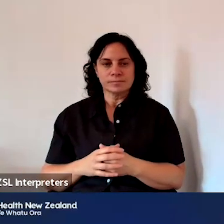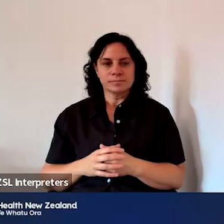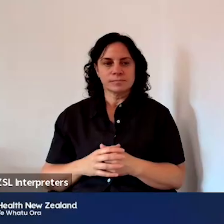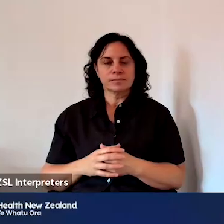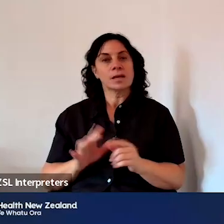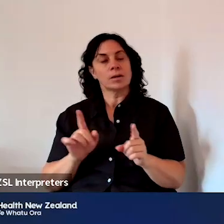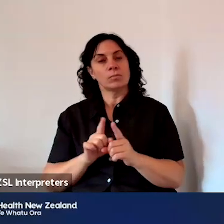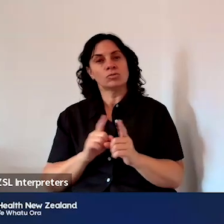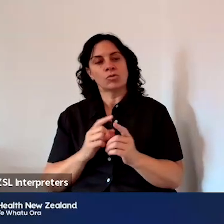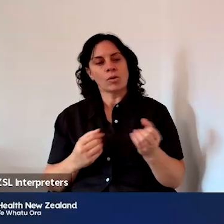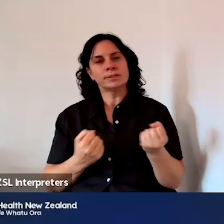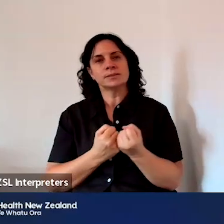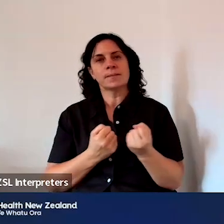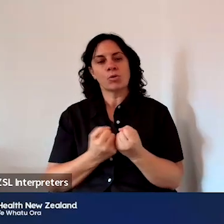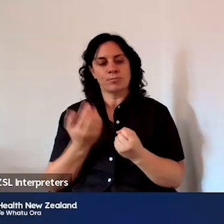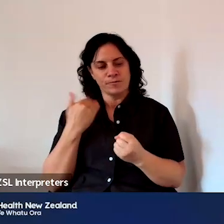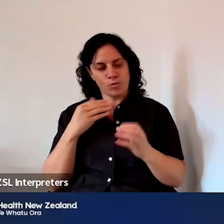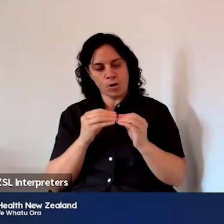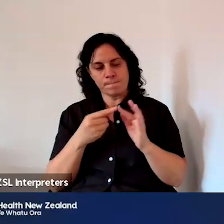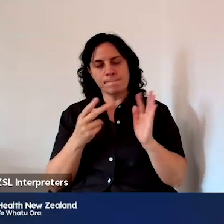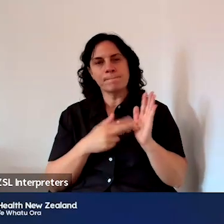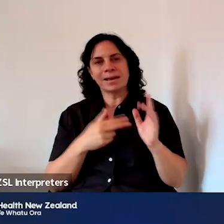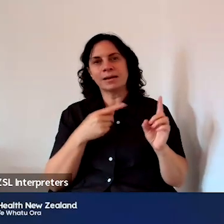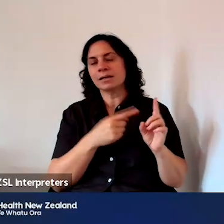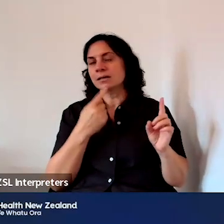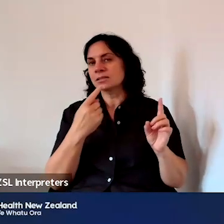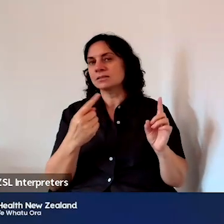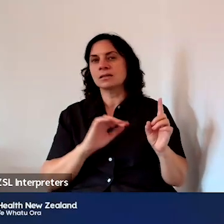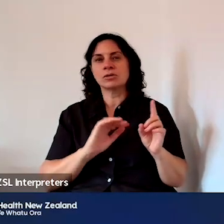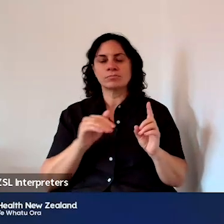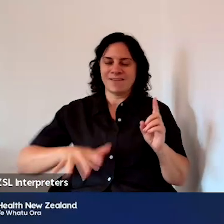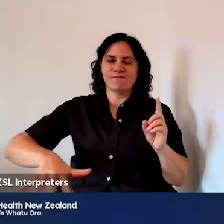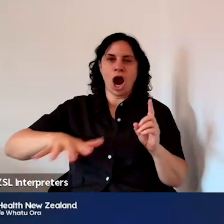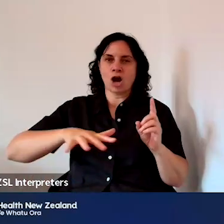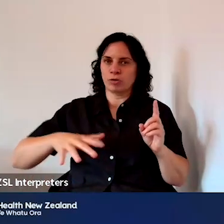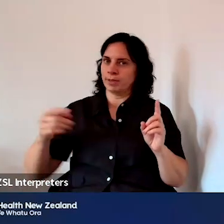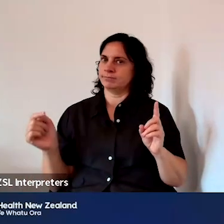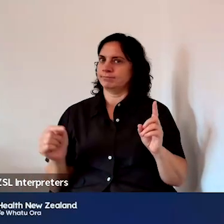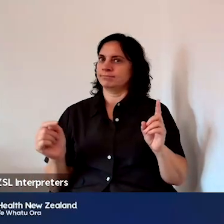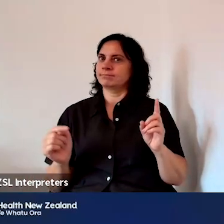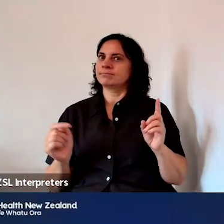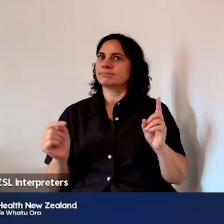what Ben said about, this being about environments. This is about the environments young people live in.